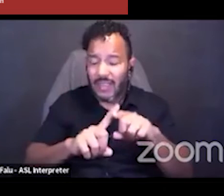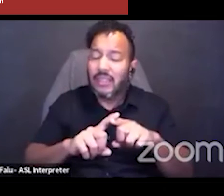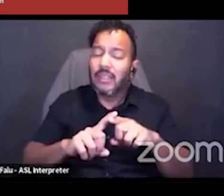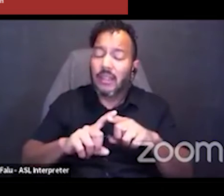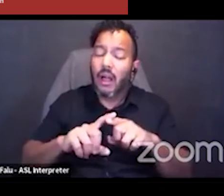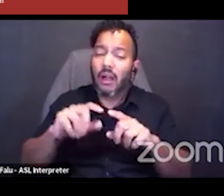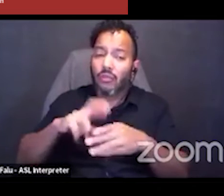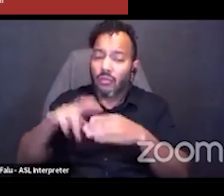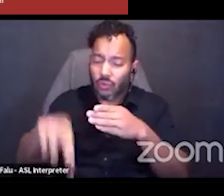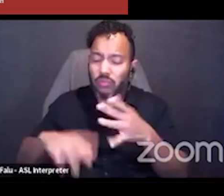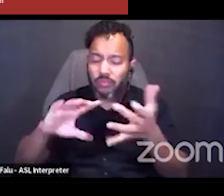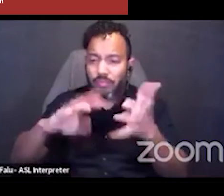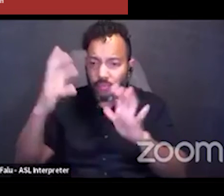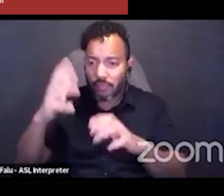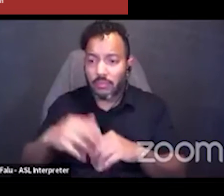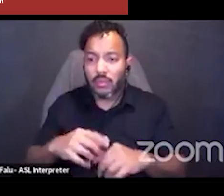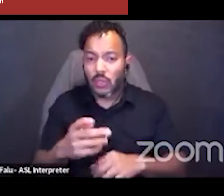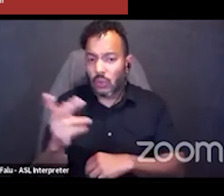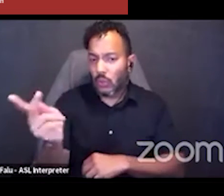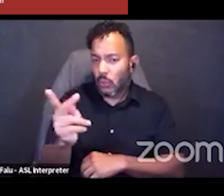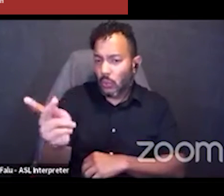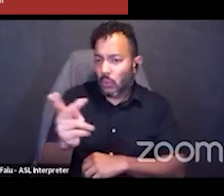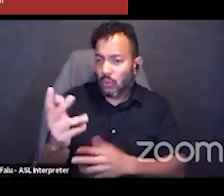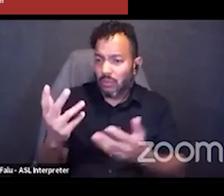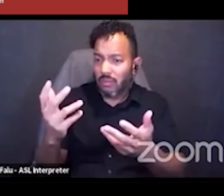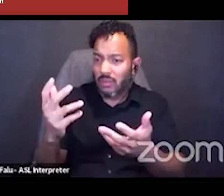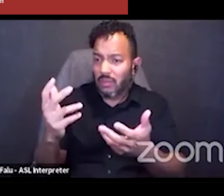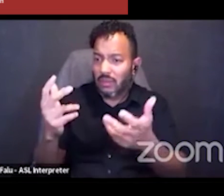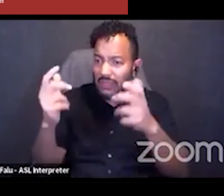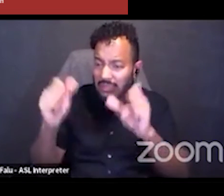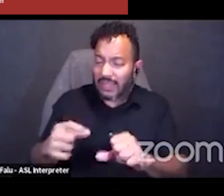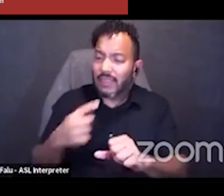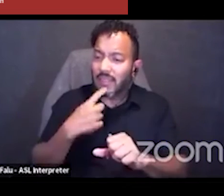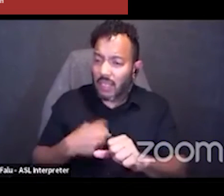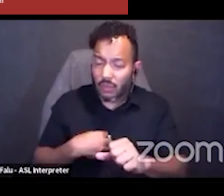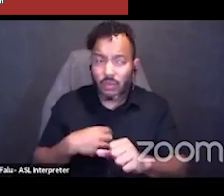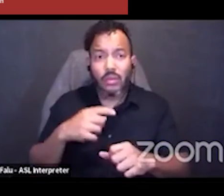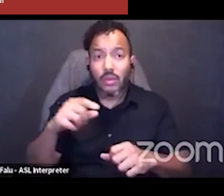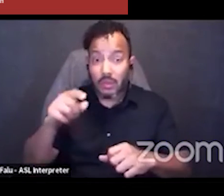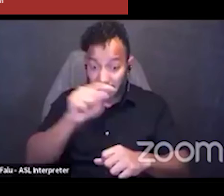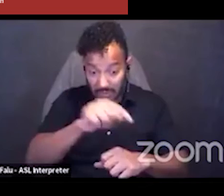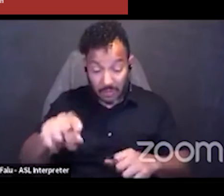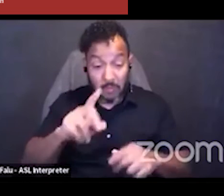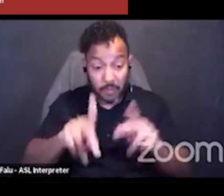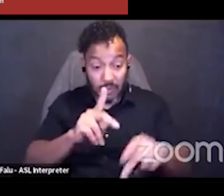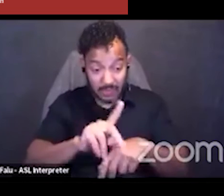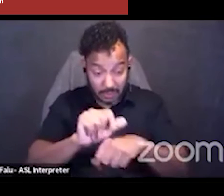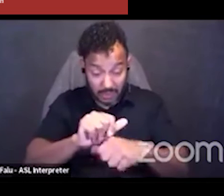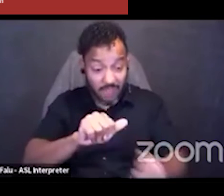What are some of these persistent barriers and how do we fix them?